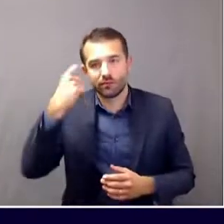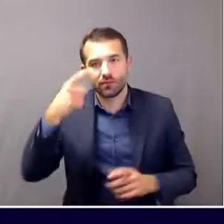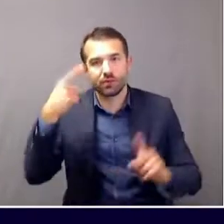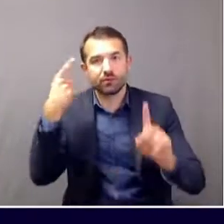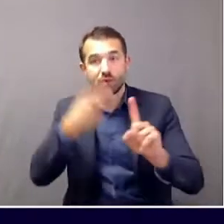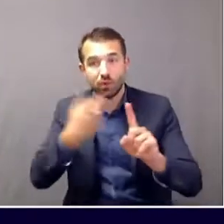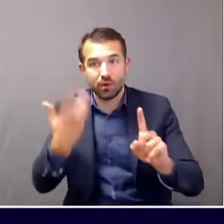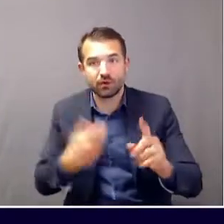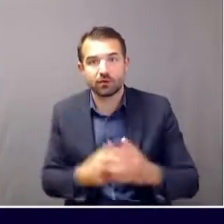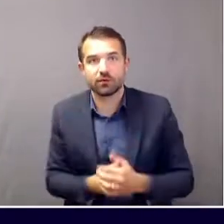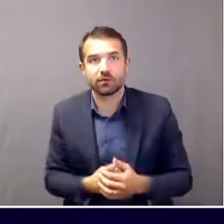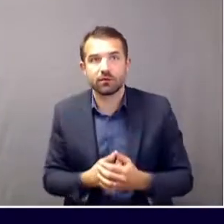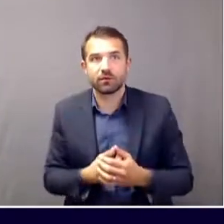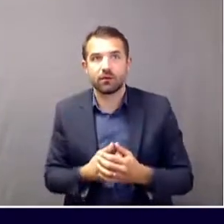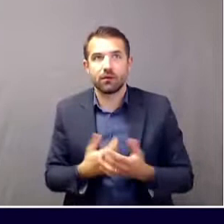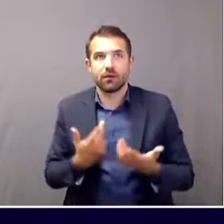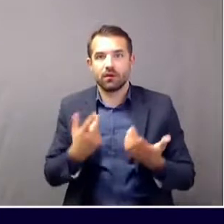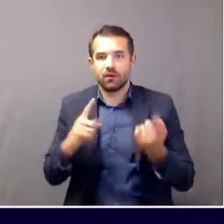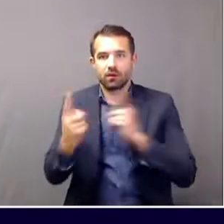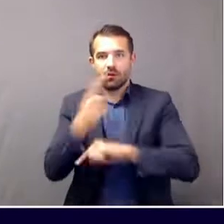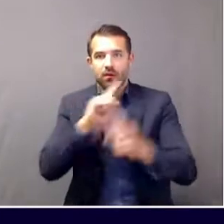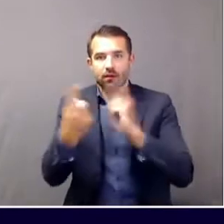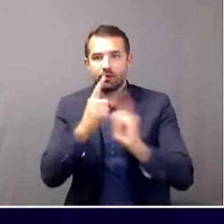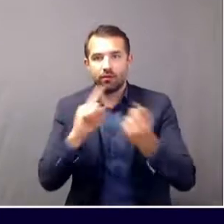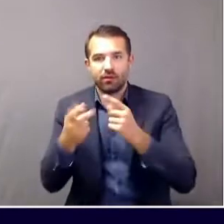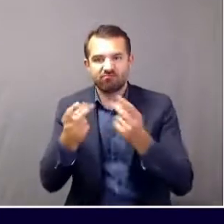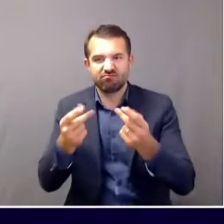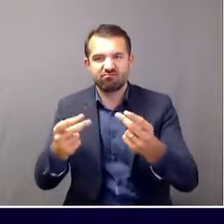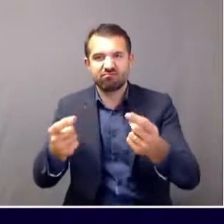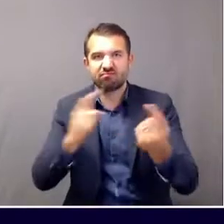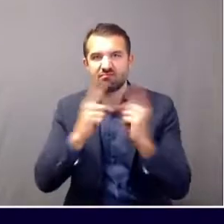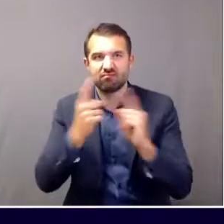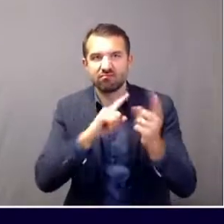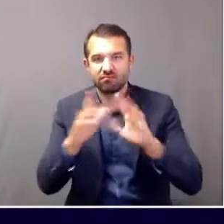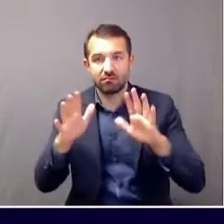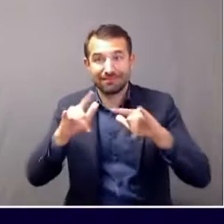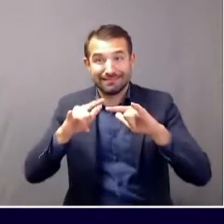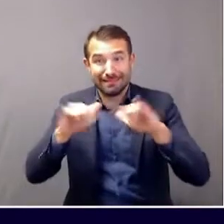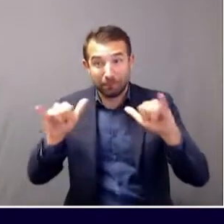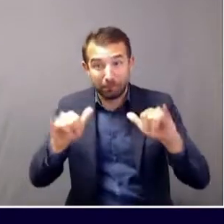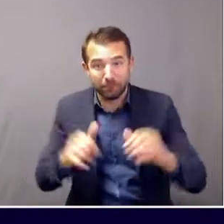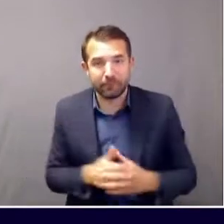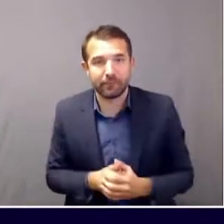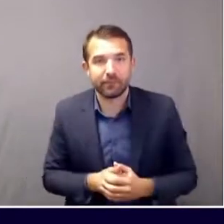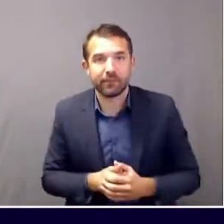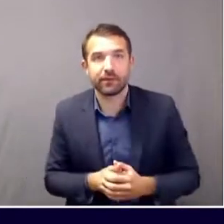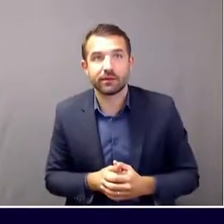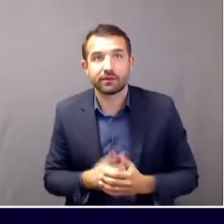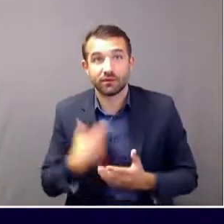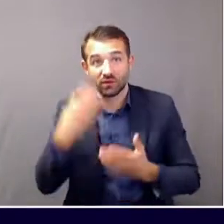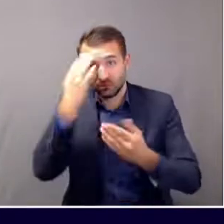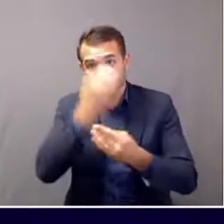rapid moving sport but at the same time what we've